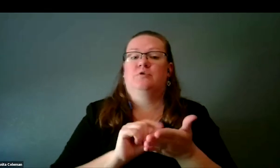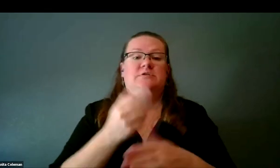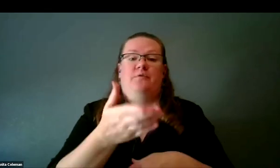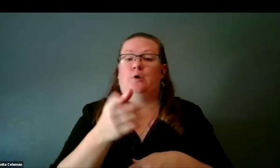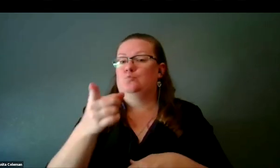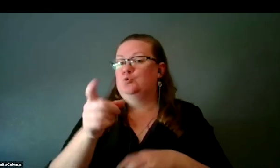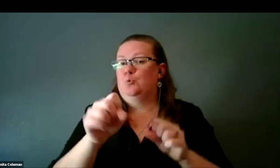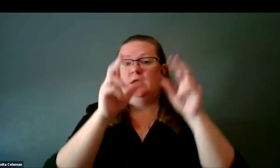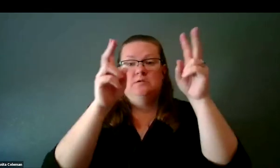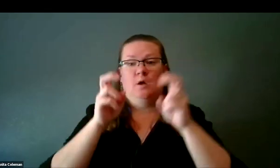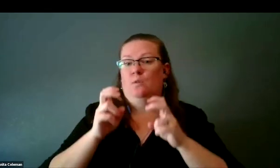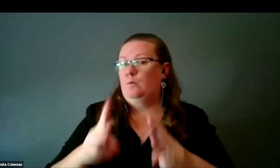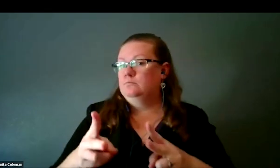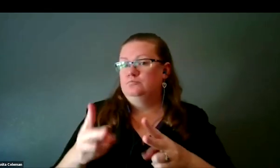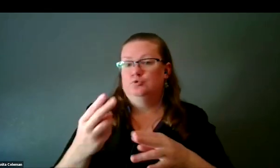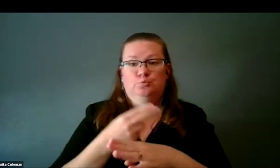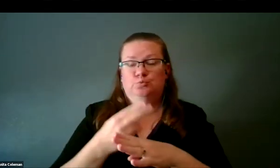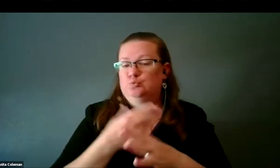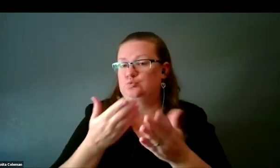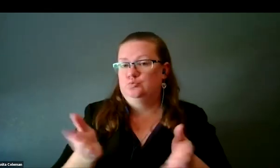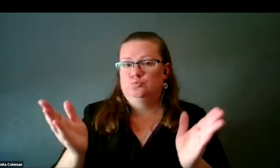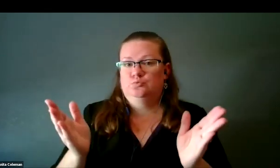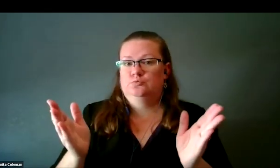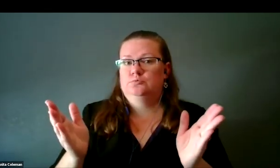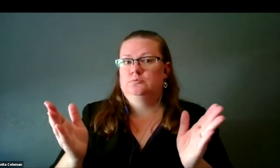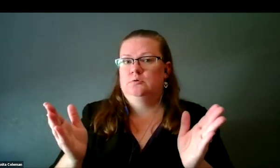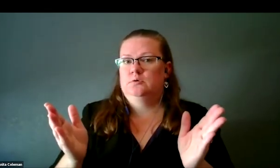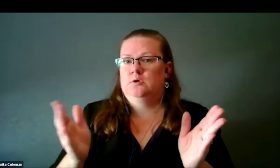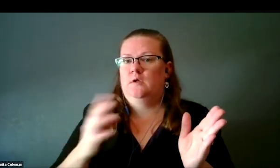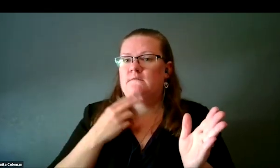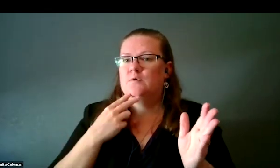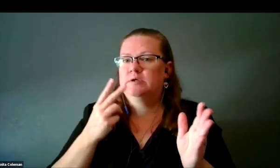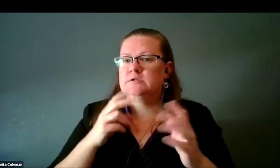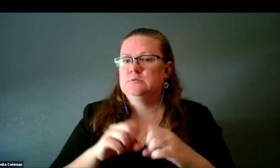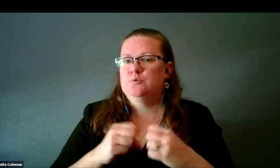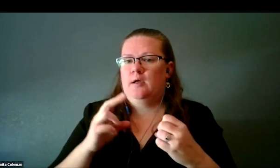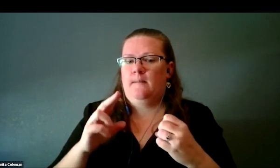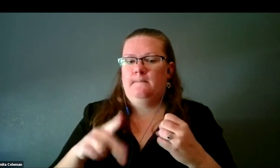You can download [?].